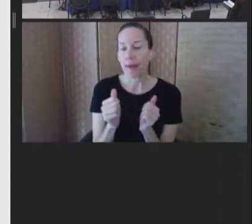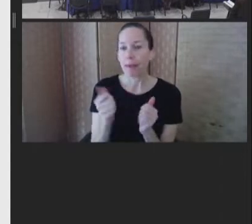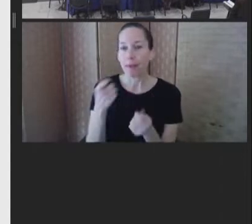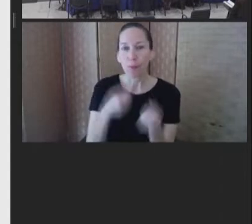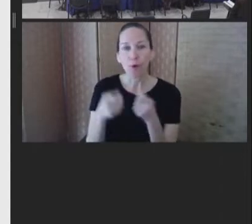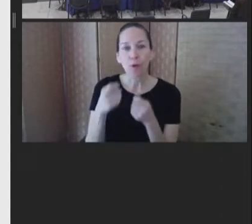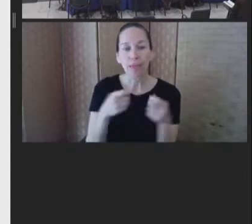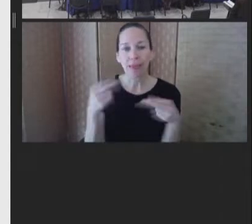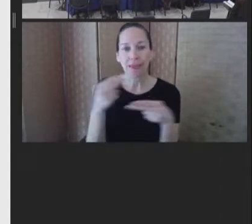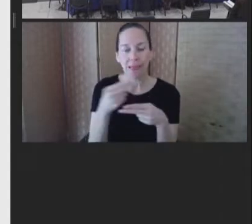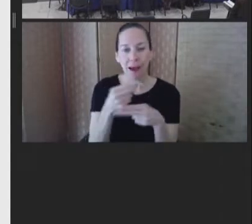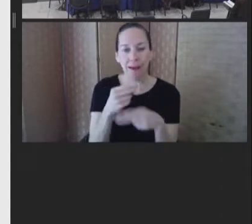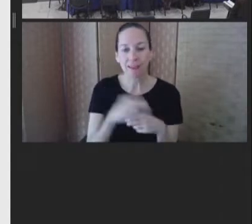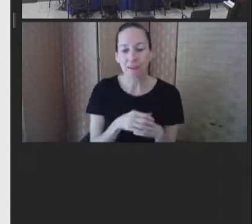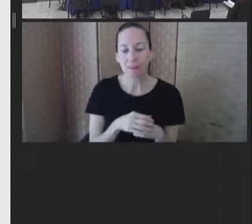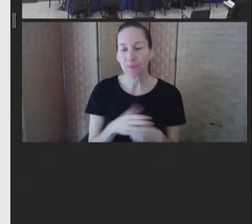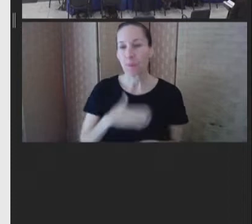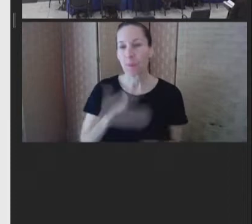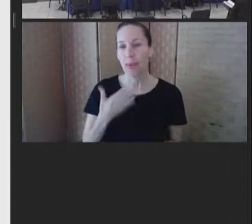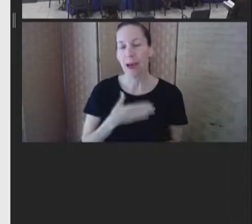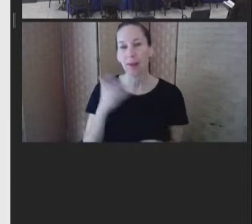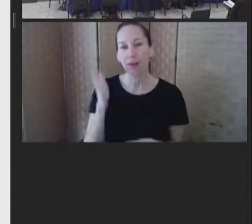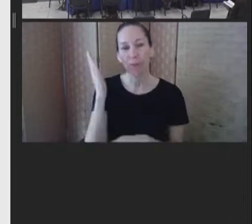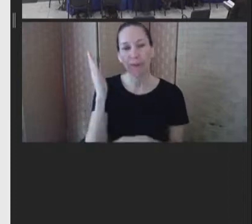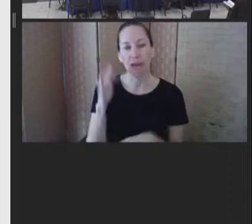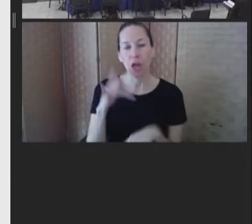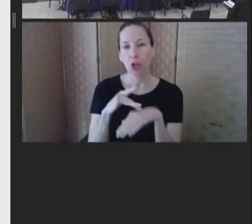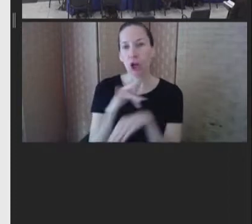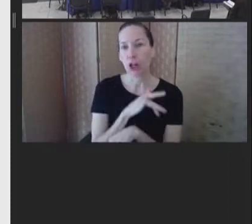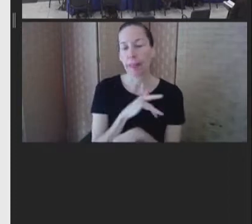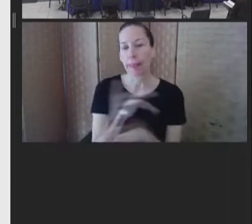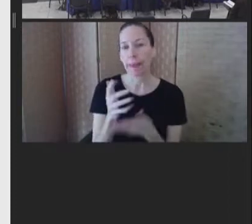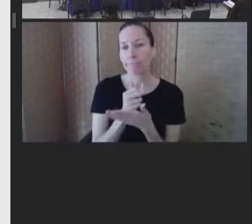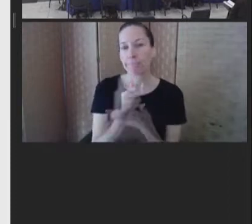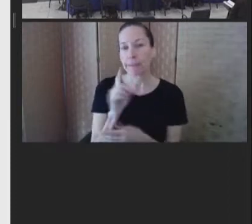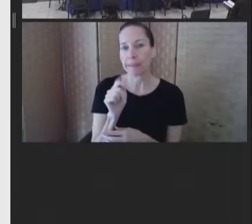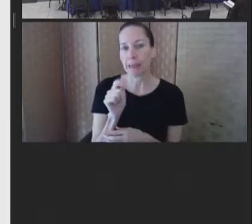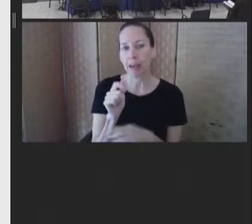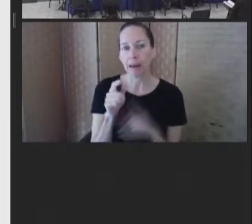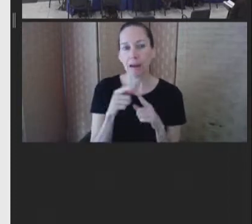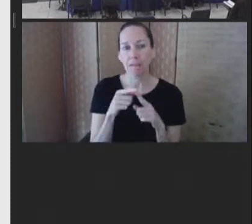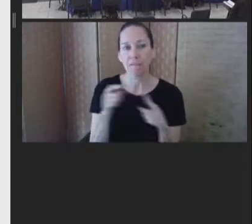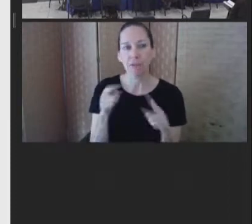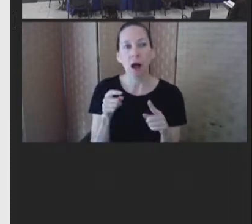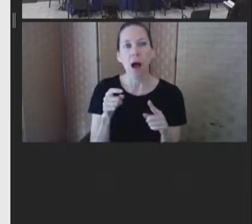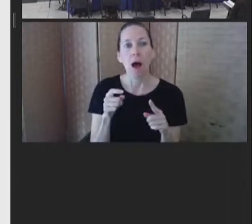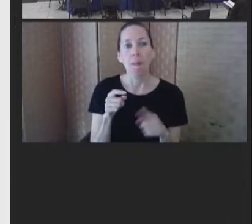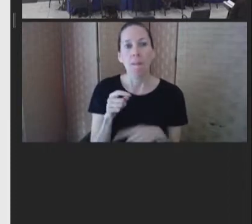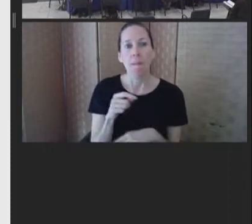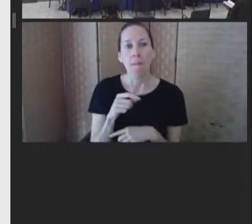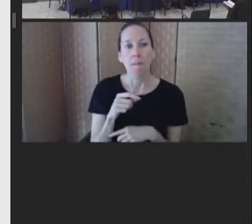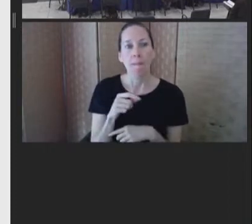So, I'm glad to present early data from COVAIL, the COVID-19 Variant Immunologic Landscape Trial,